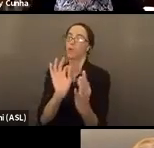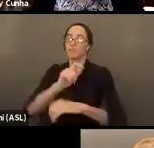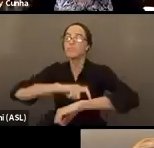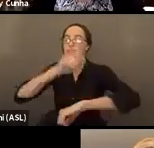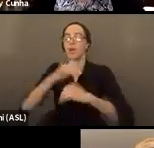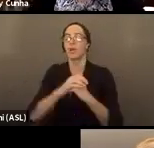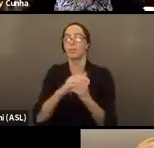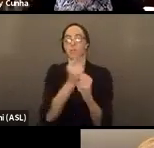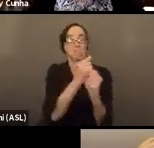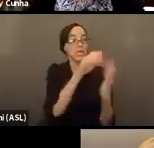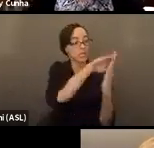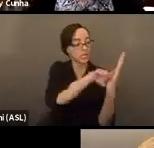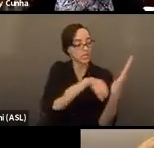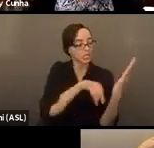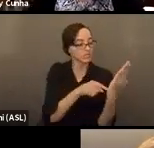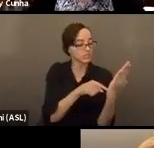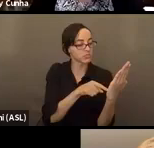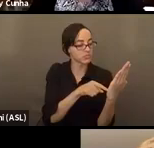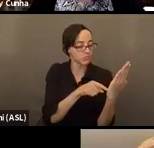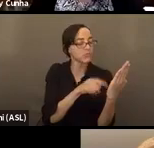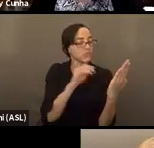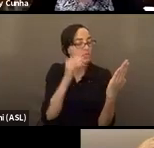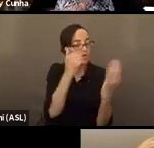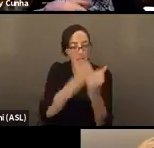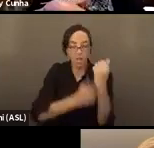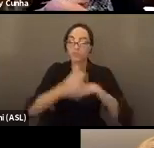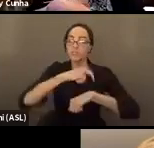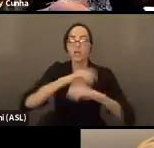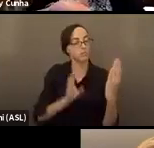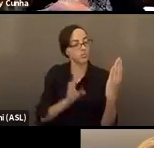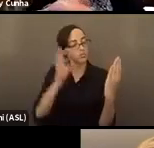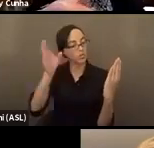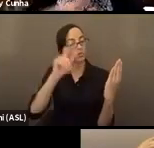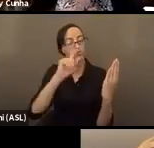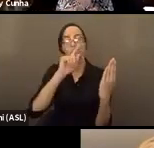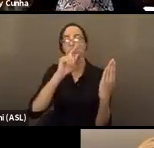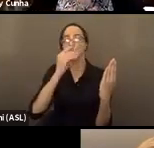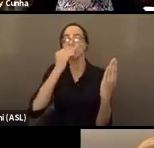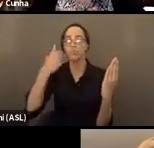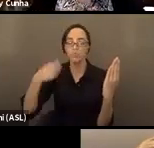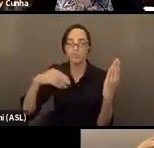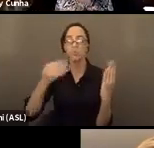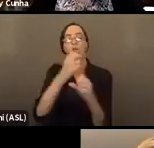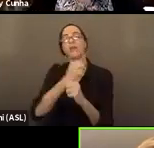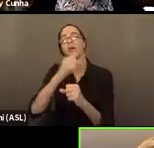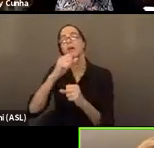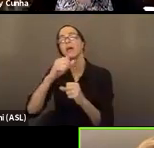extra can of beans or one extra you know you just start piecing it out that's right you don't have